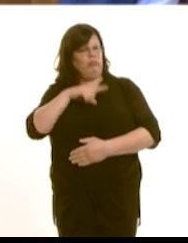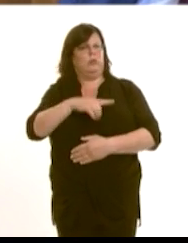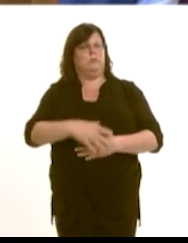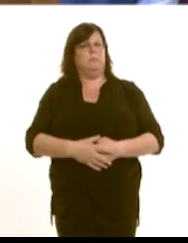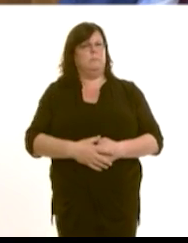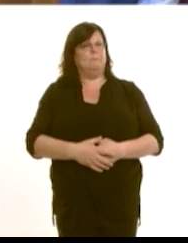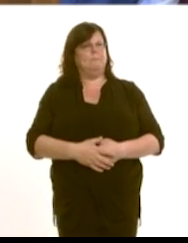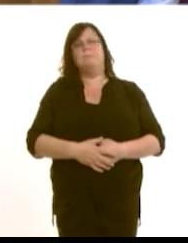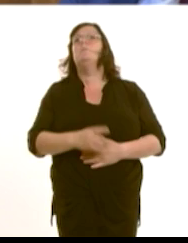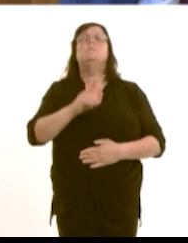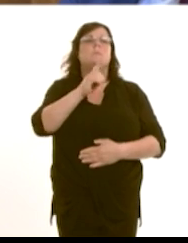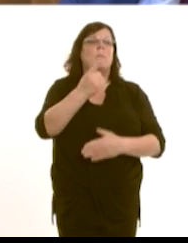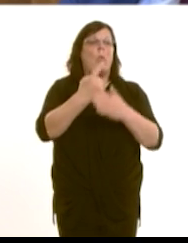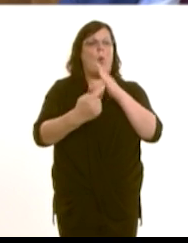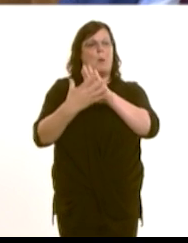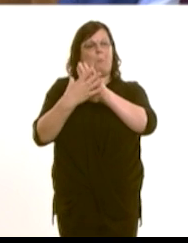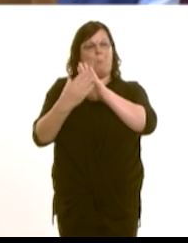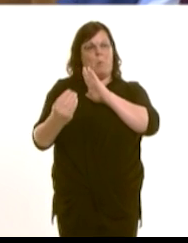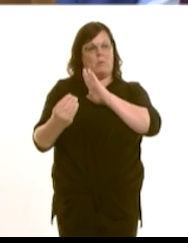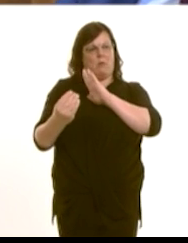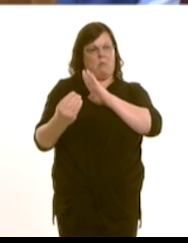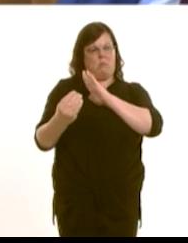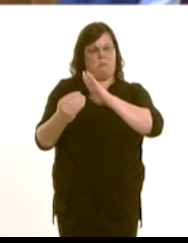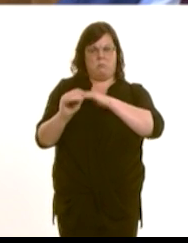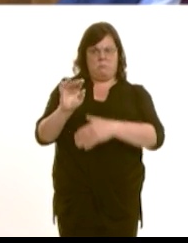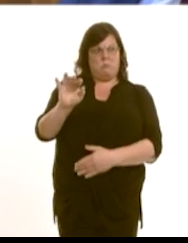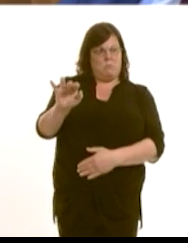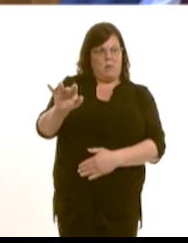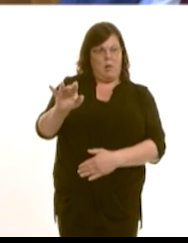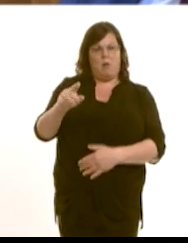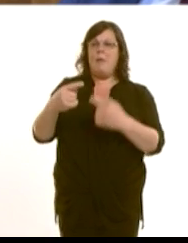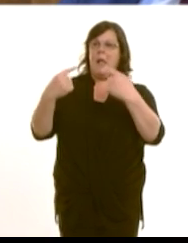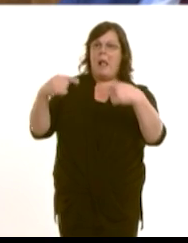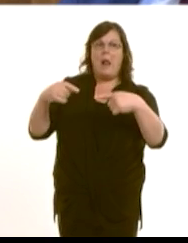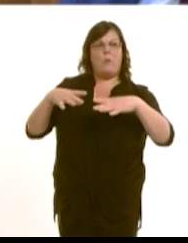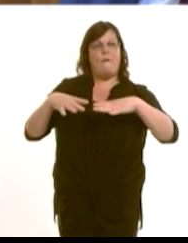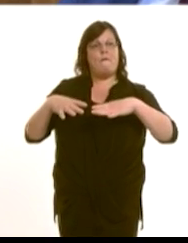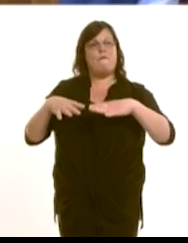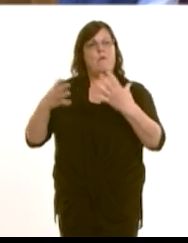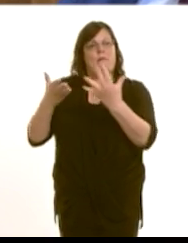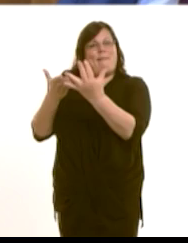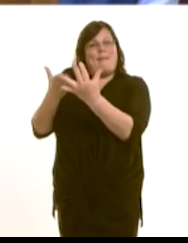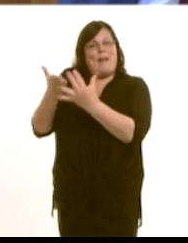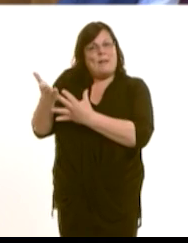The only model that exists that offers free access to the single market is the European economic area model.